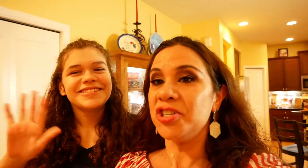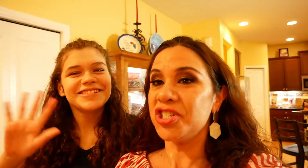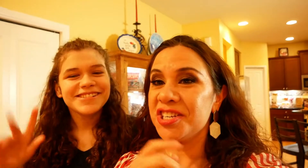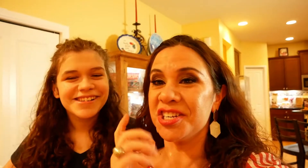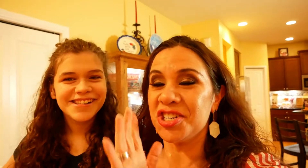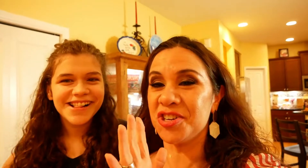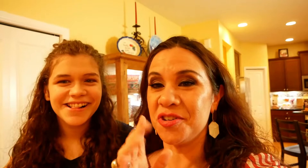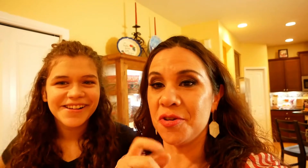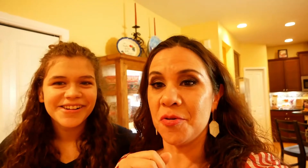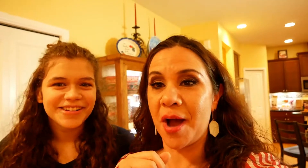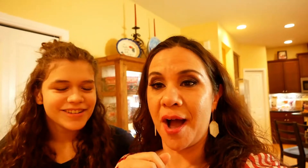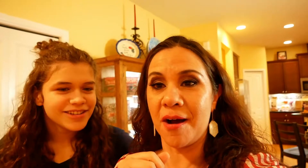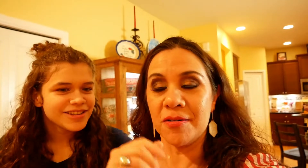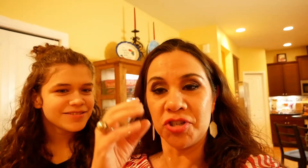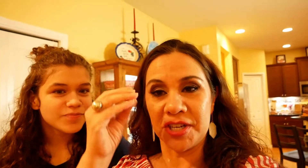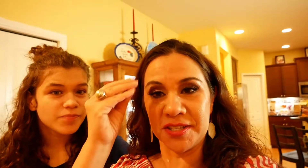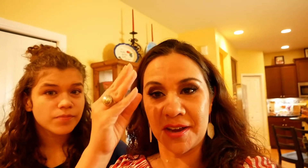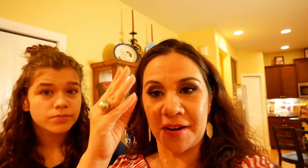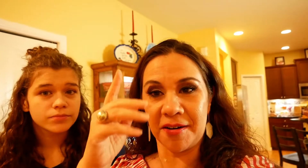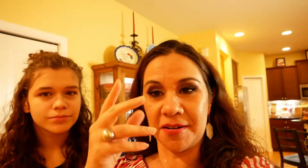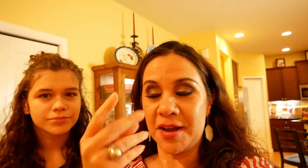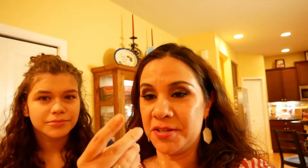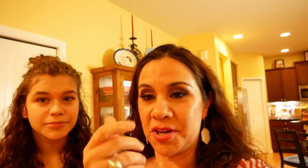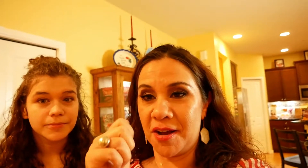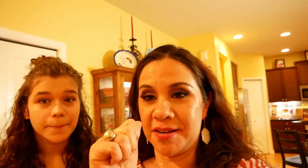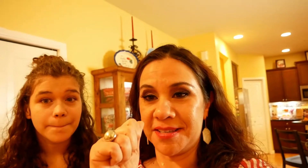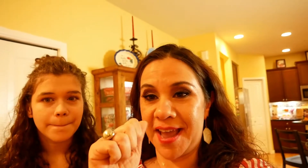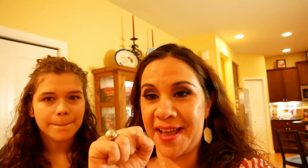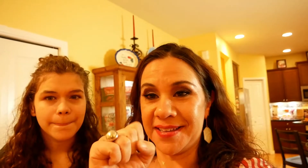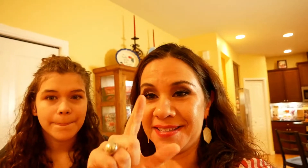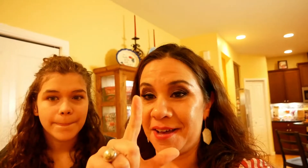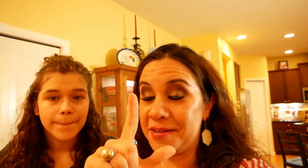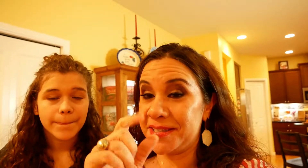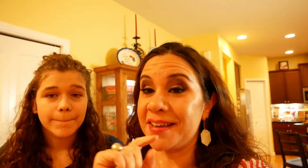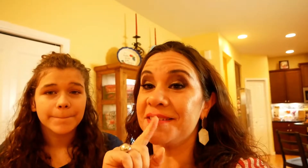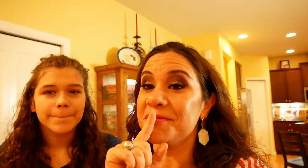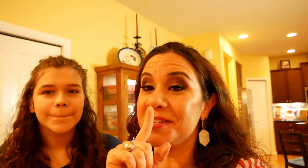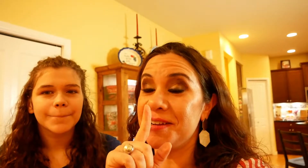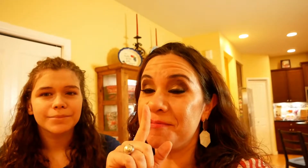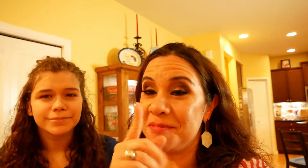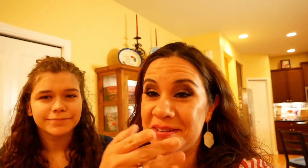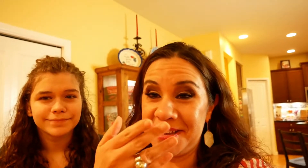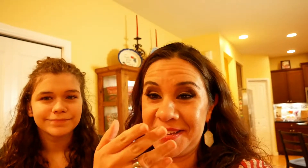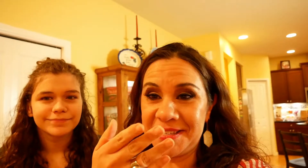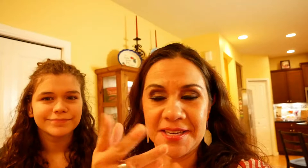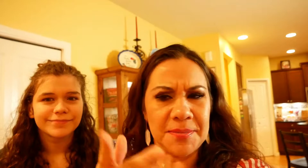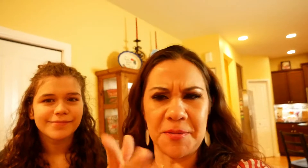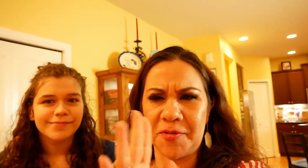she's gonna show you how she has taught our dogs asl it's actually really easy because people have